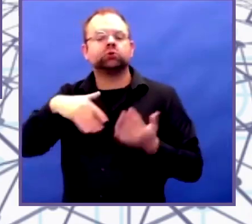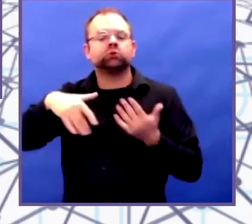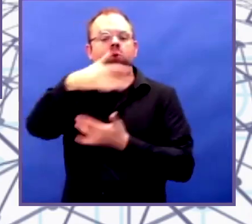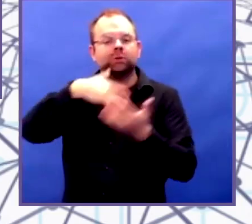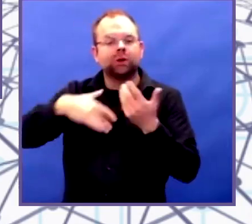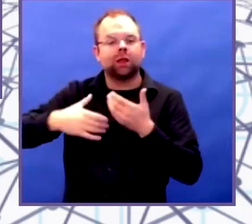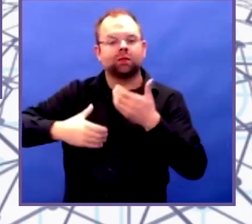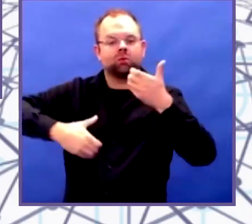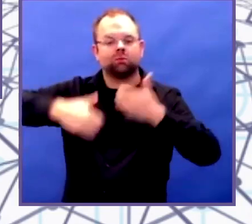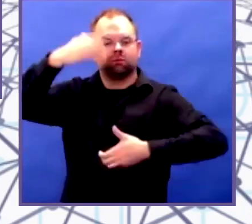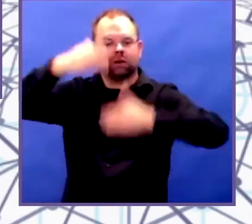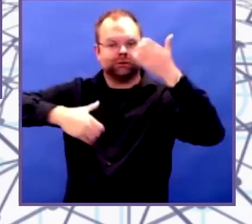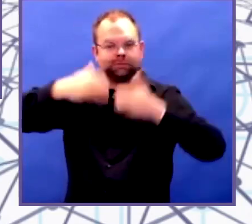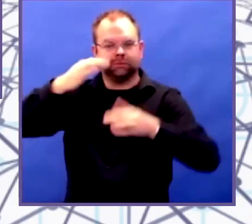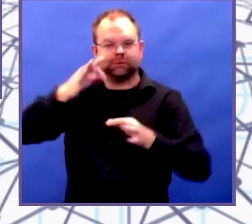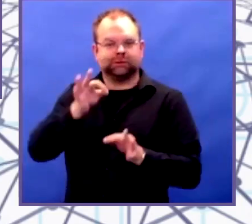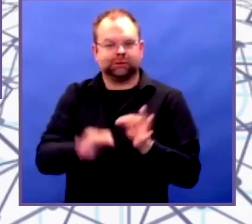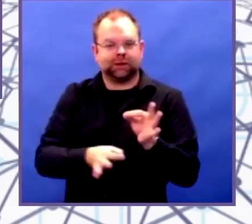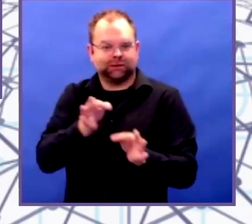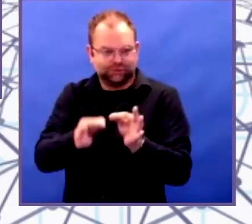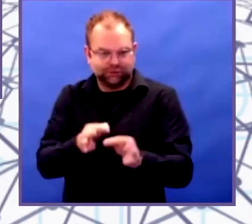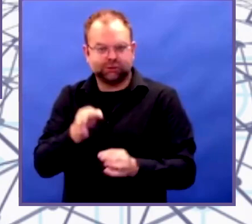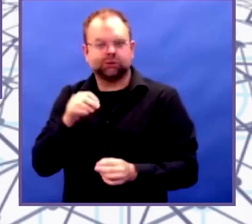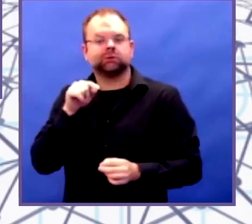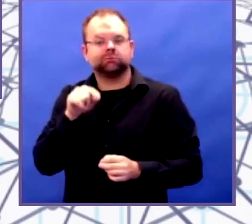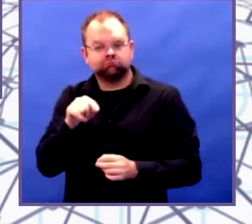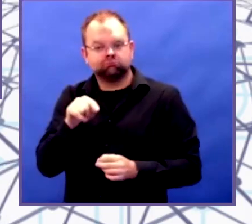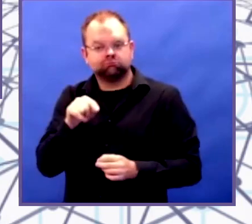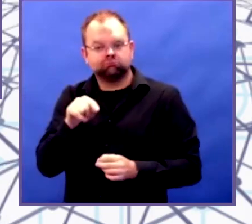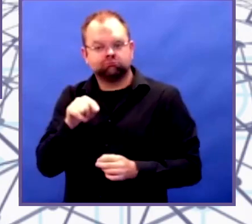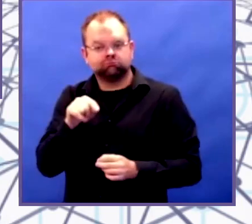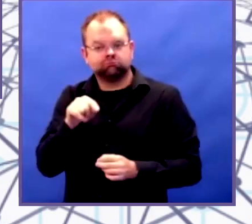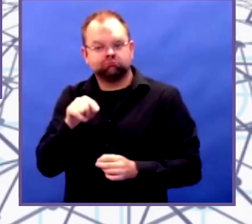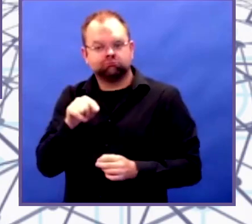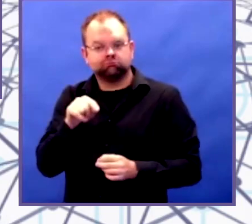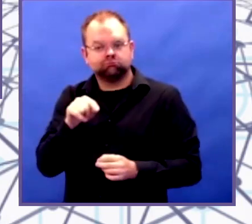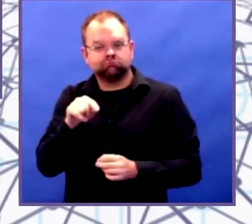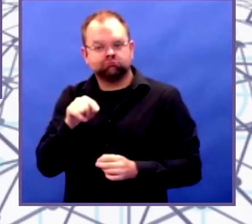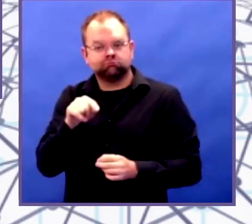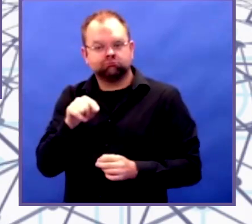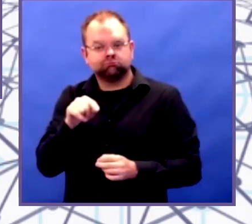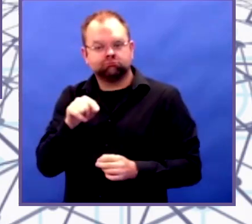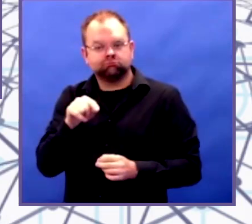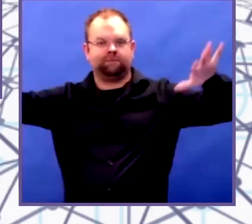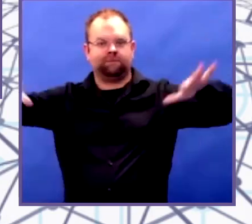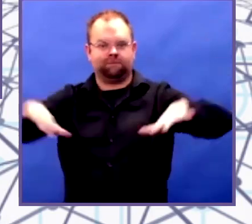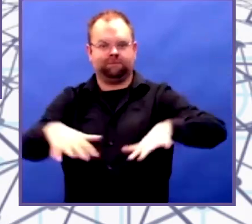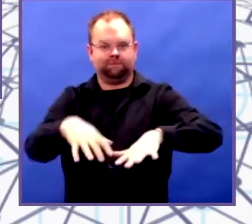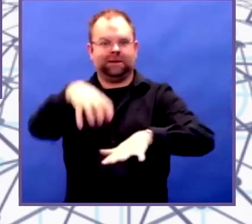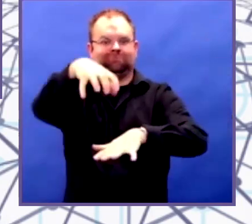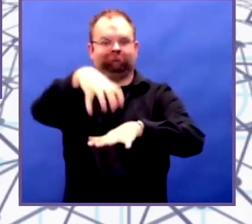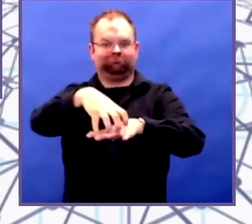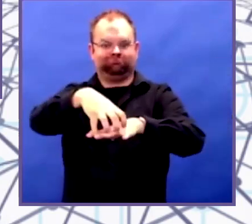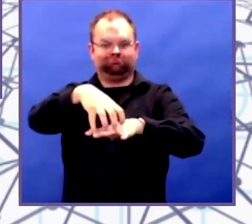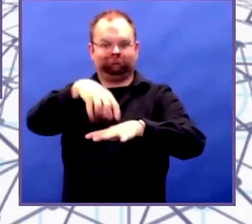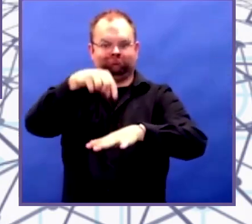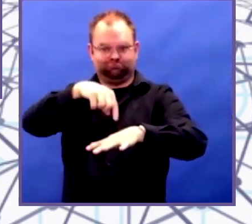with the centre of the valley. We have recognised since almost 20 years ago that the periphery is part of our city.